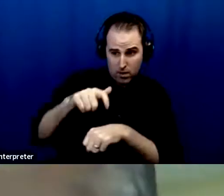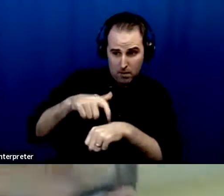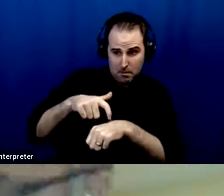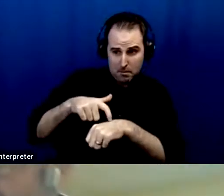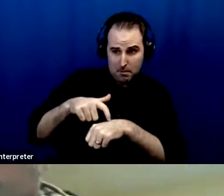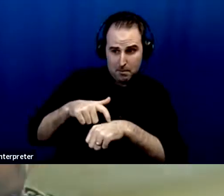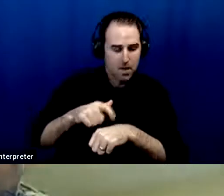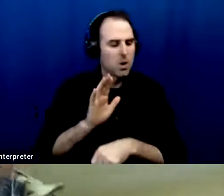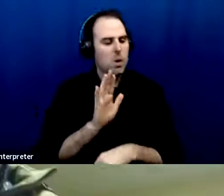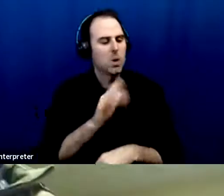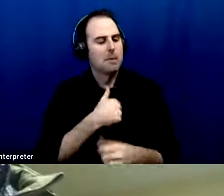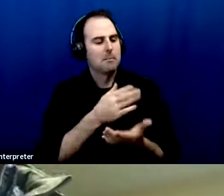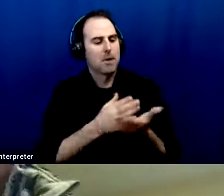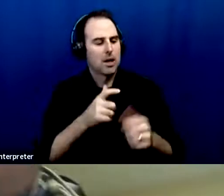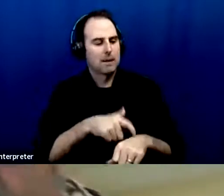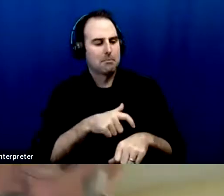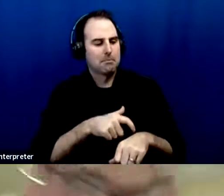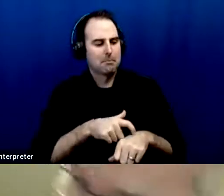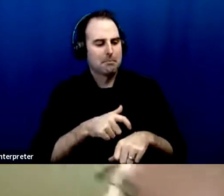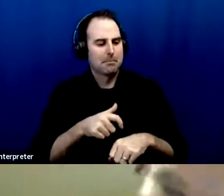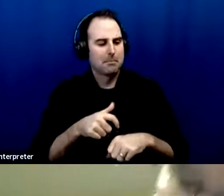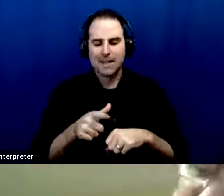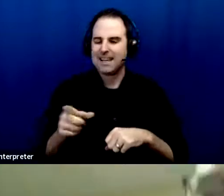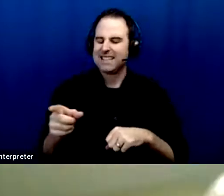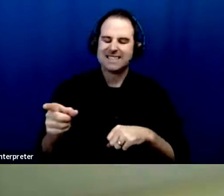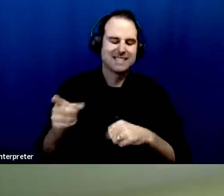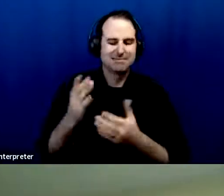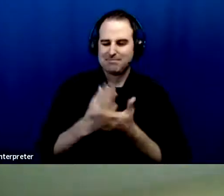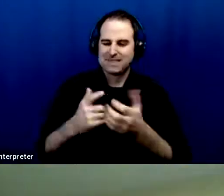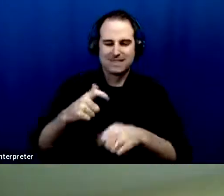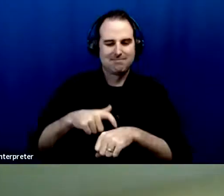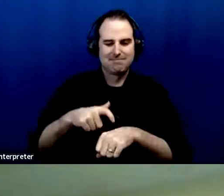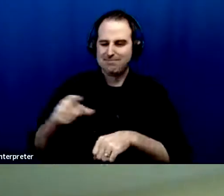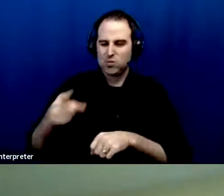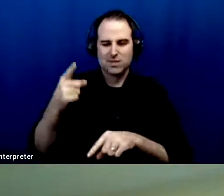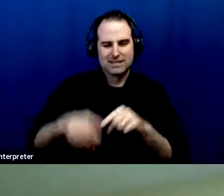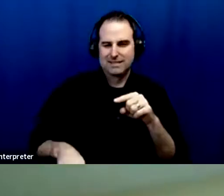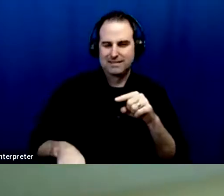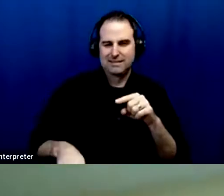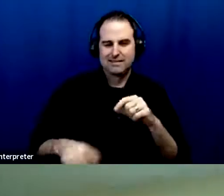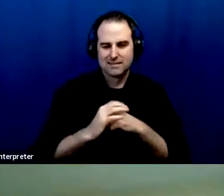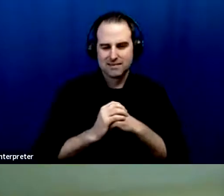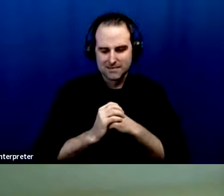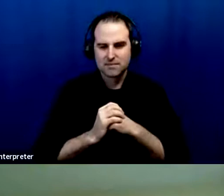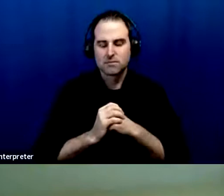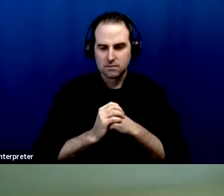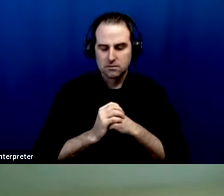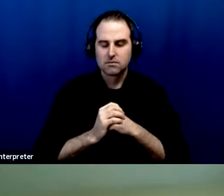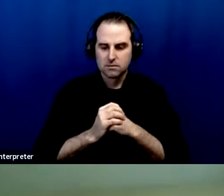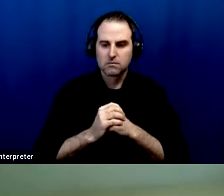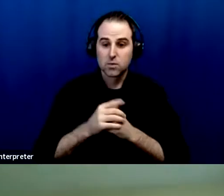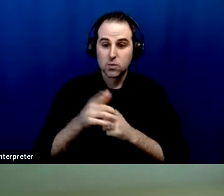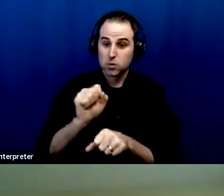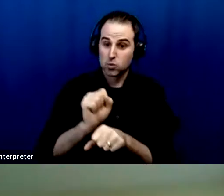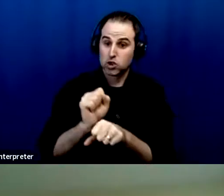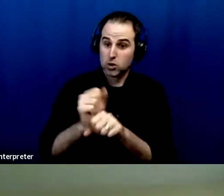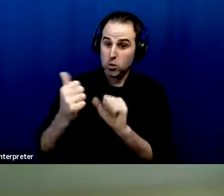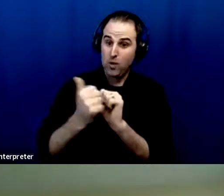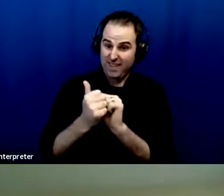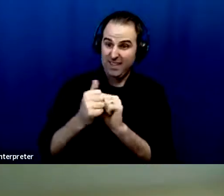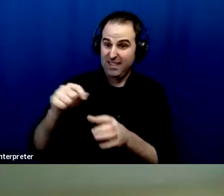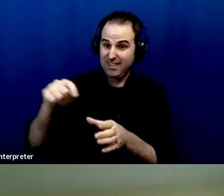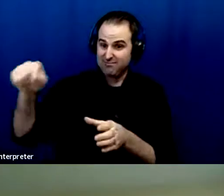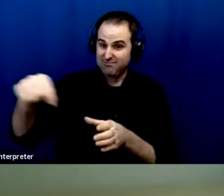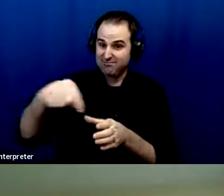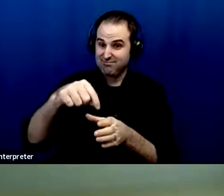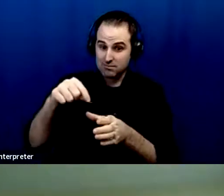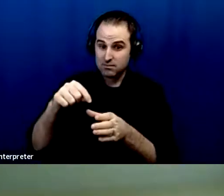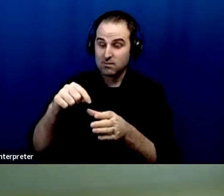Yes. No, you won't be able to do that as part time. Okay. The full your full time counterpart can modify or create new